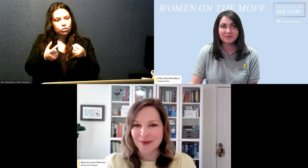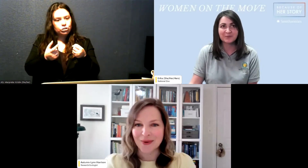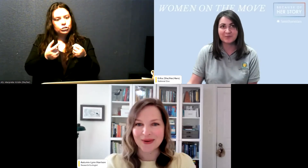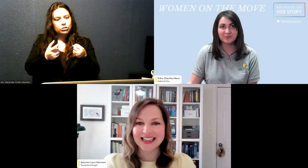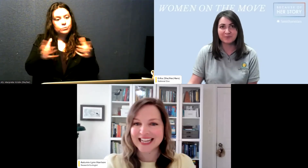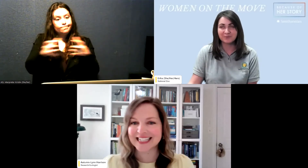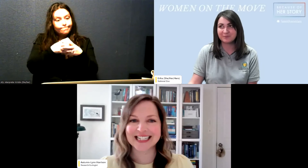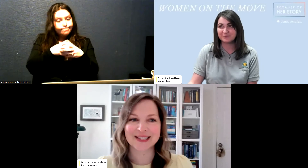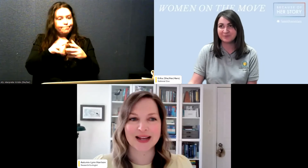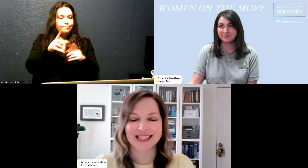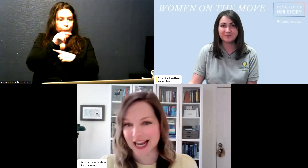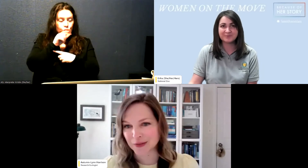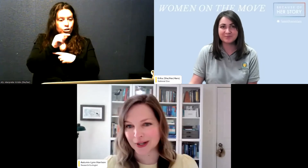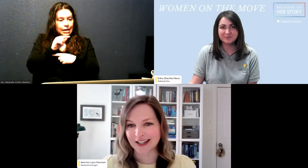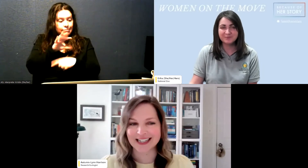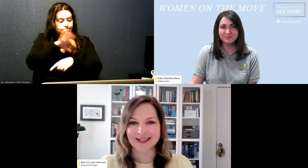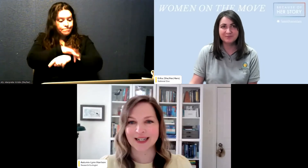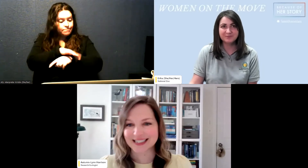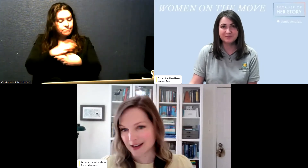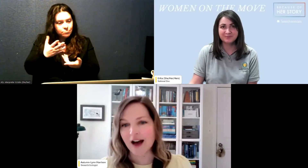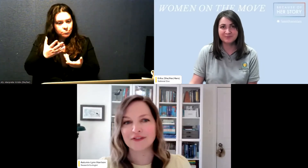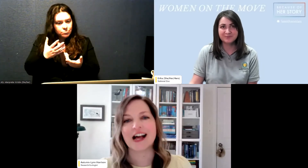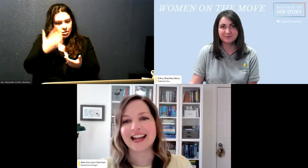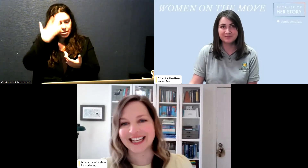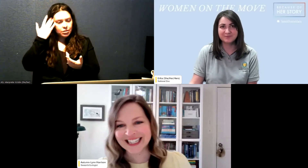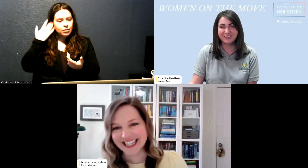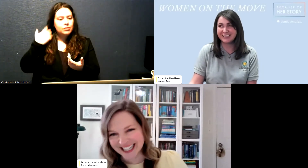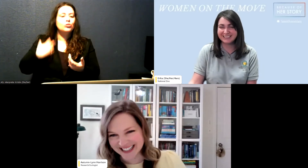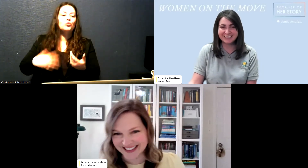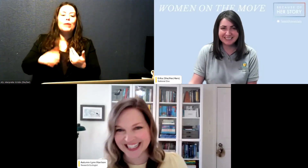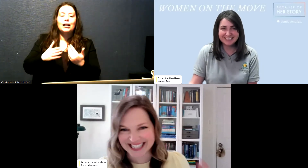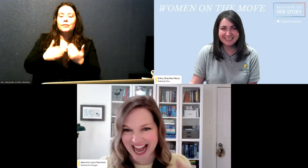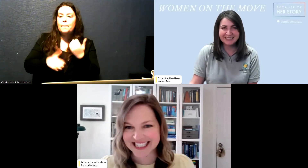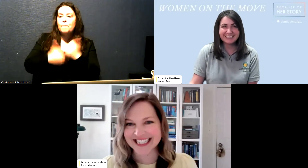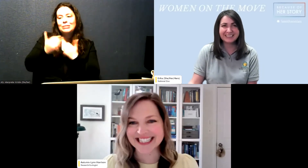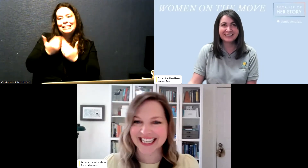Autumn-Lynn: Well one of the easiest ways to catch a bird is when it's not flying. When it's actually sitting